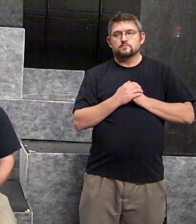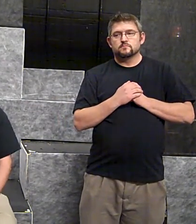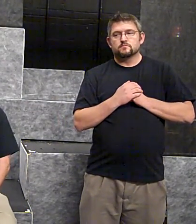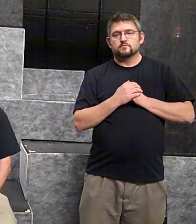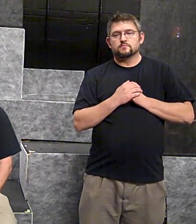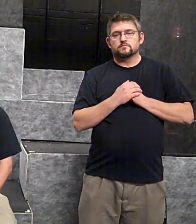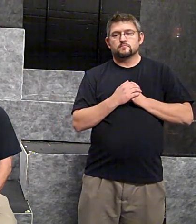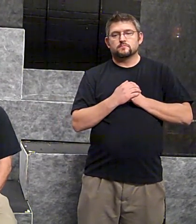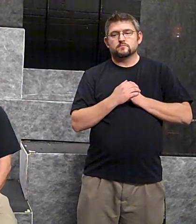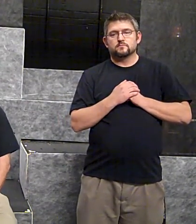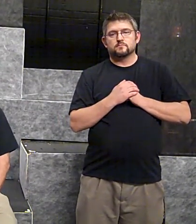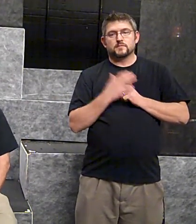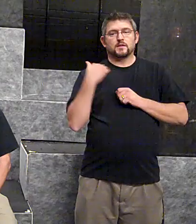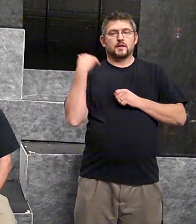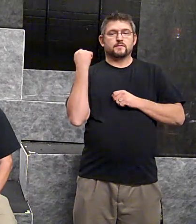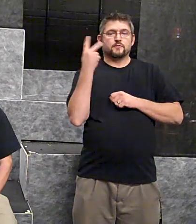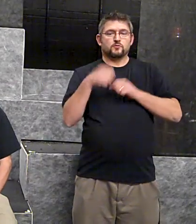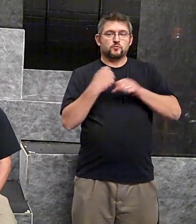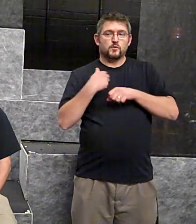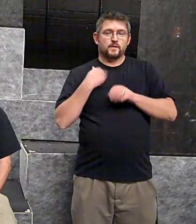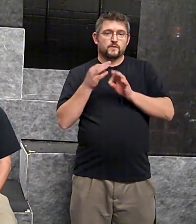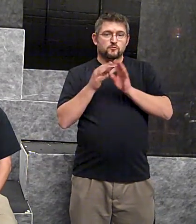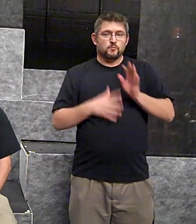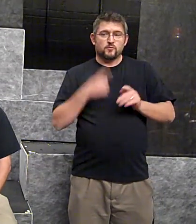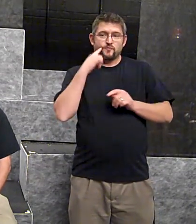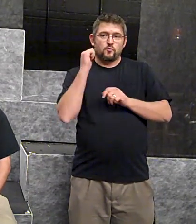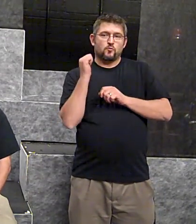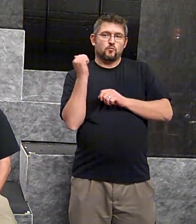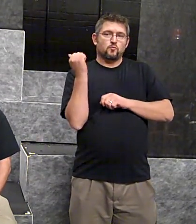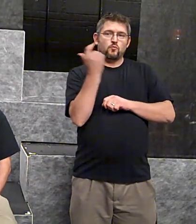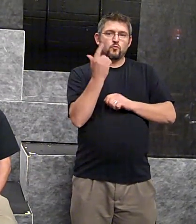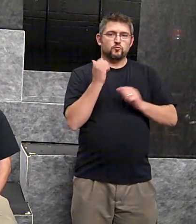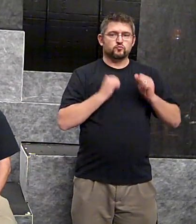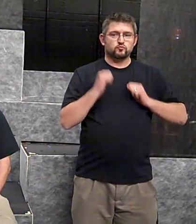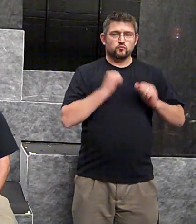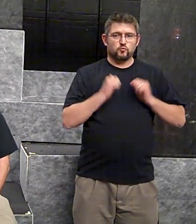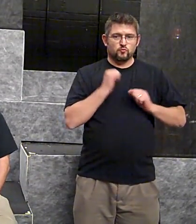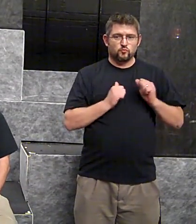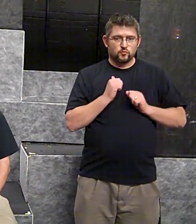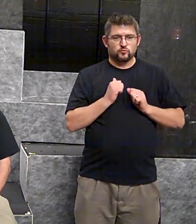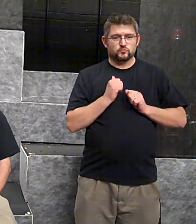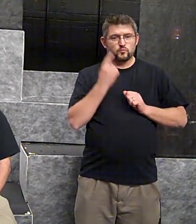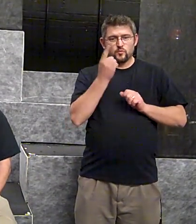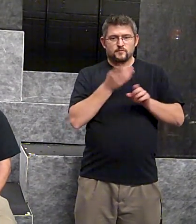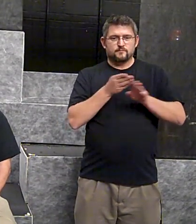over the last six years we've had interpreters for all of our shows and one of the main problems is that